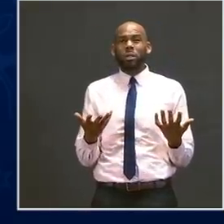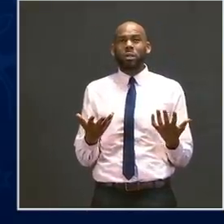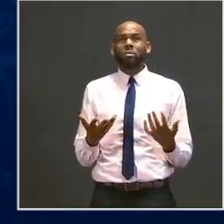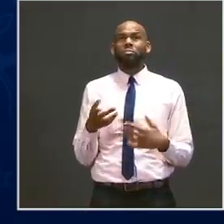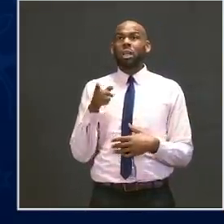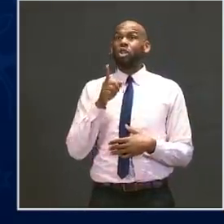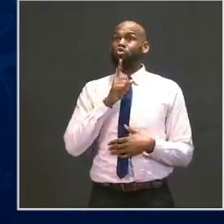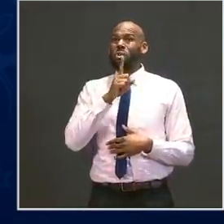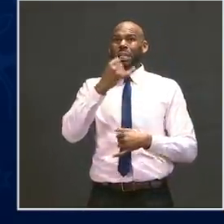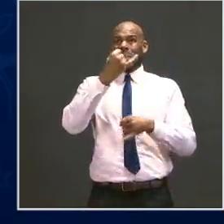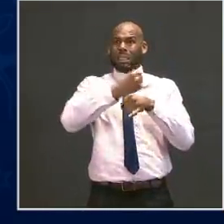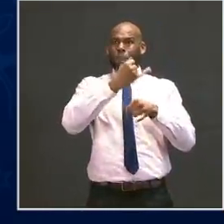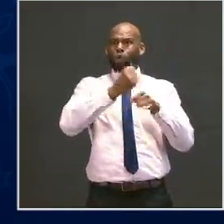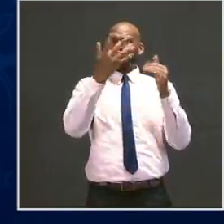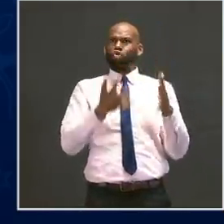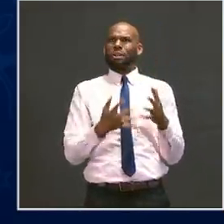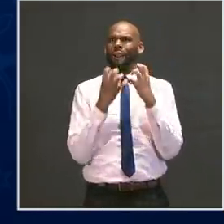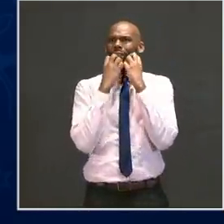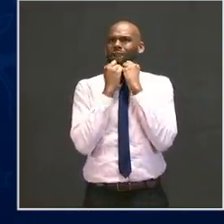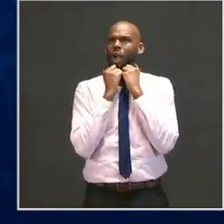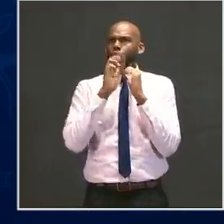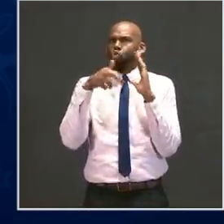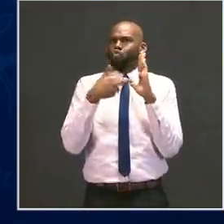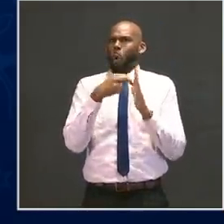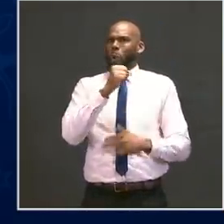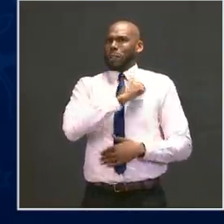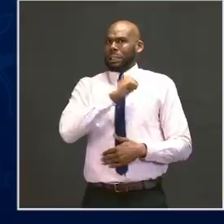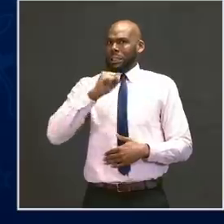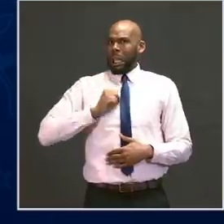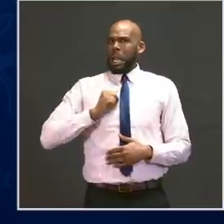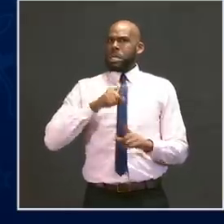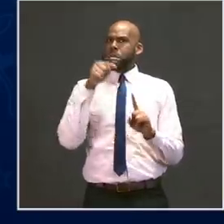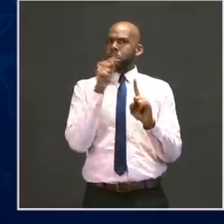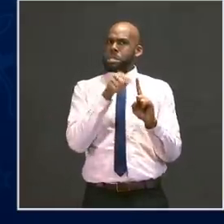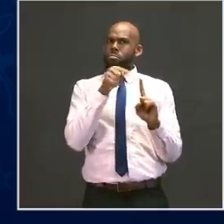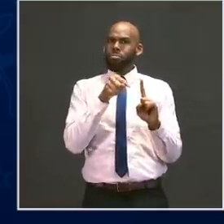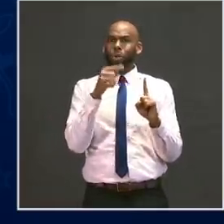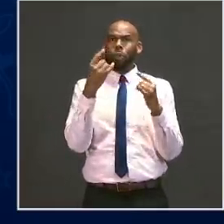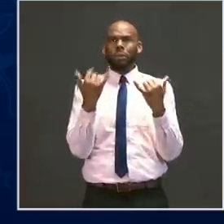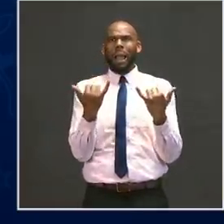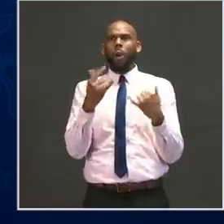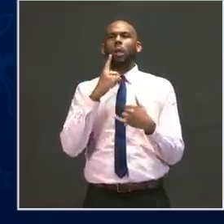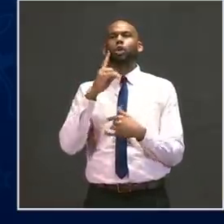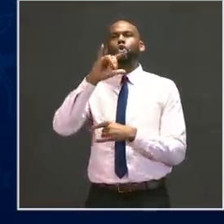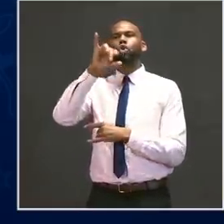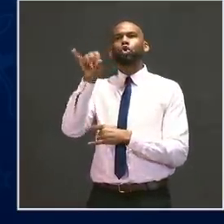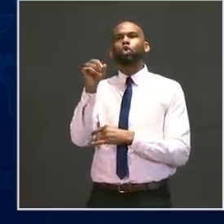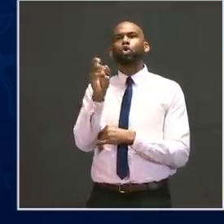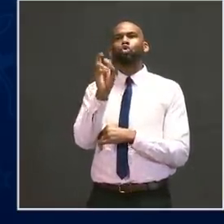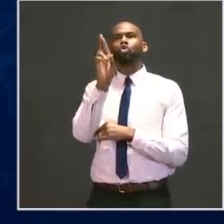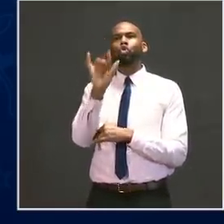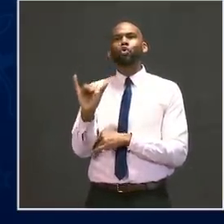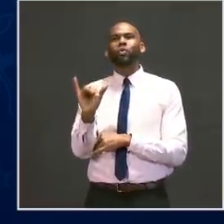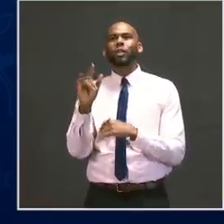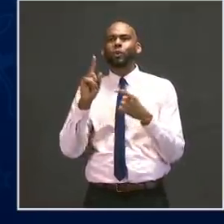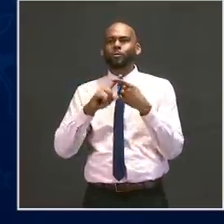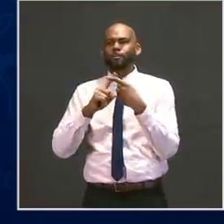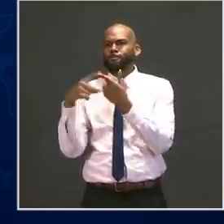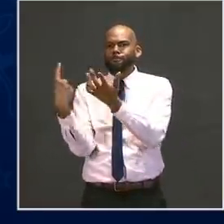who values the role that the Senate plays. So the Senate is serving as a jury to consider the charges. The House -- members of the House